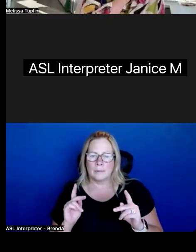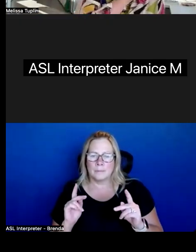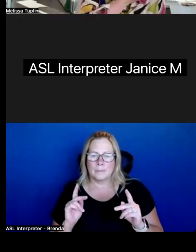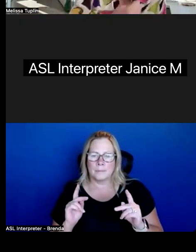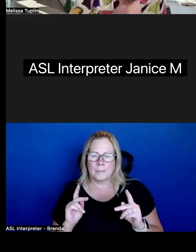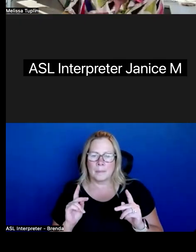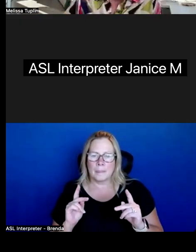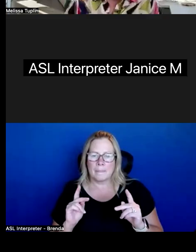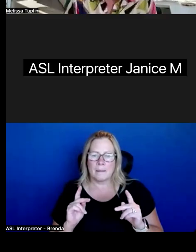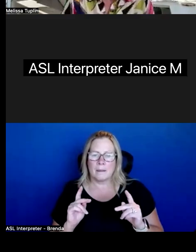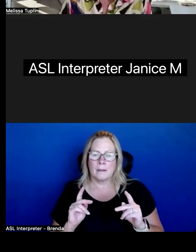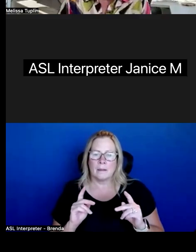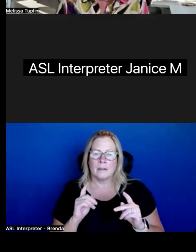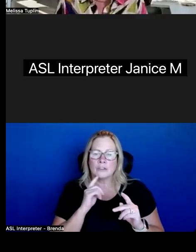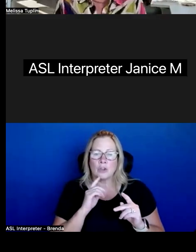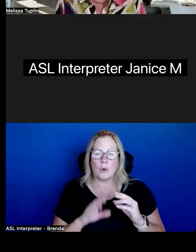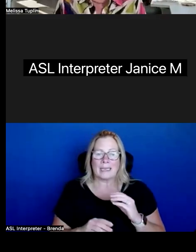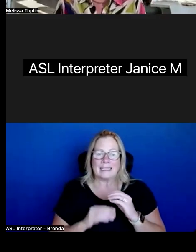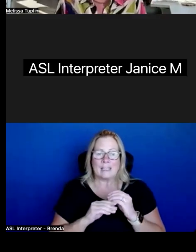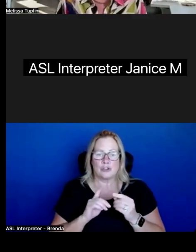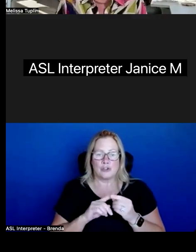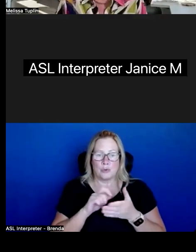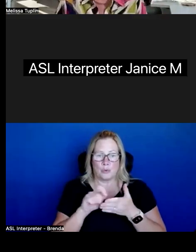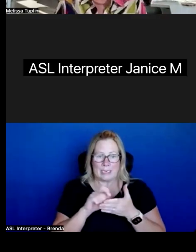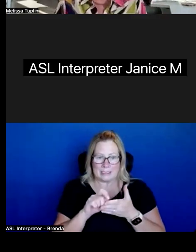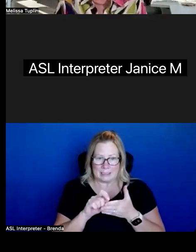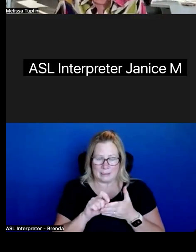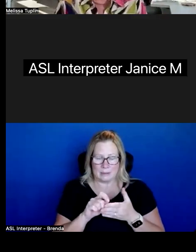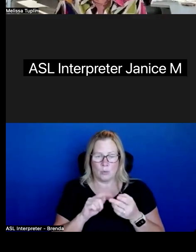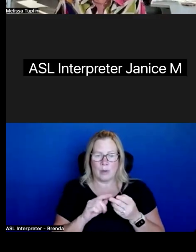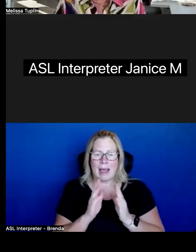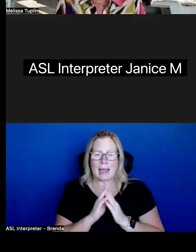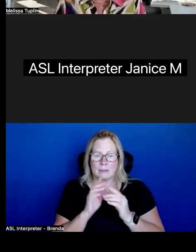In addition to the written sections, you will be asked to submit financial